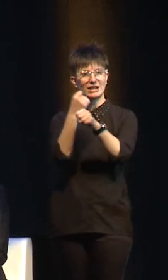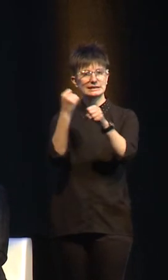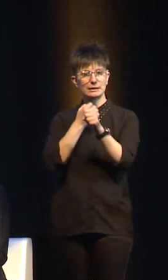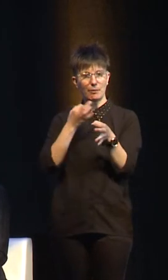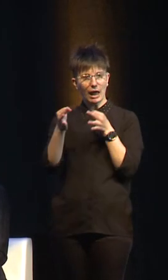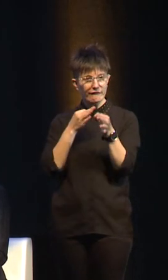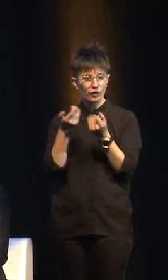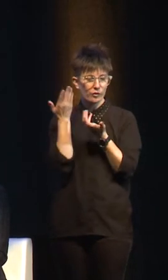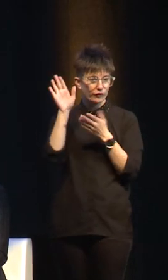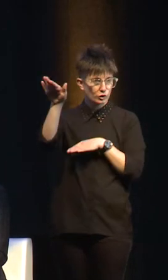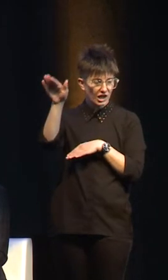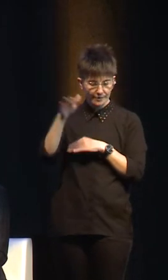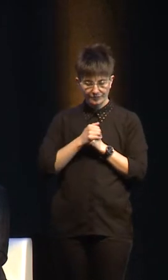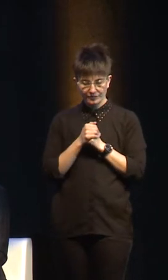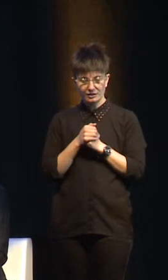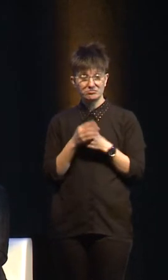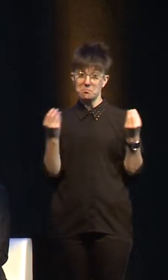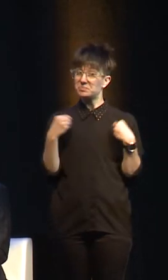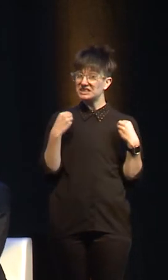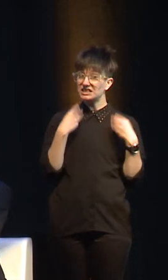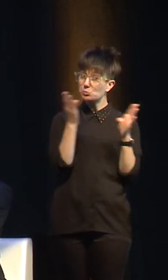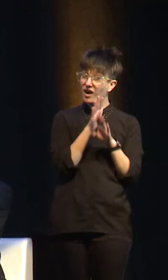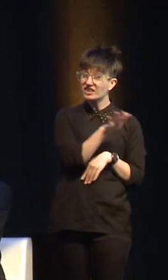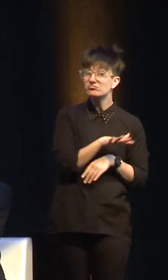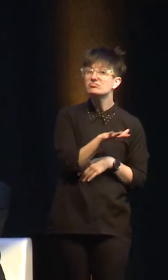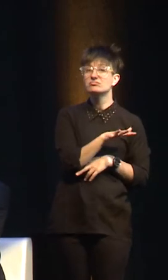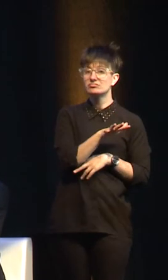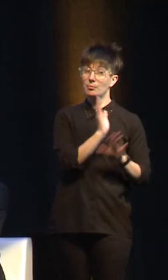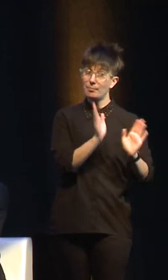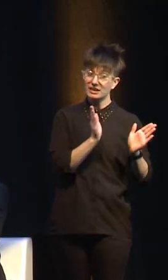sector and there are parts the private sector that need to really lift their game. You know,